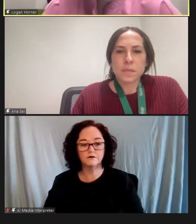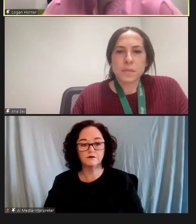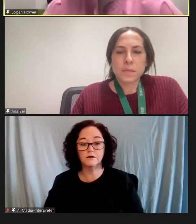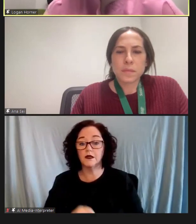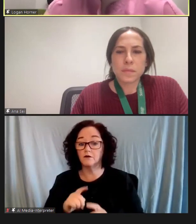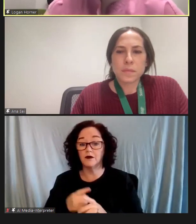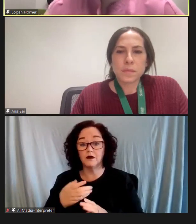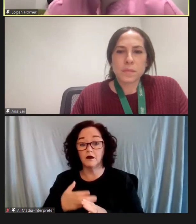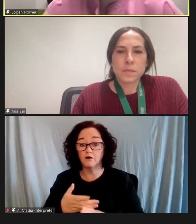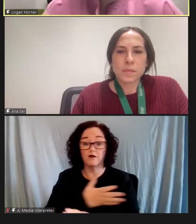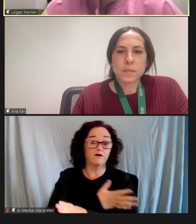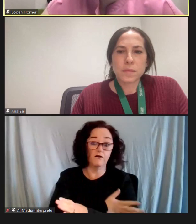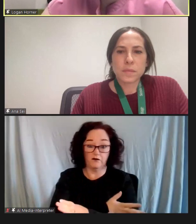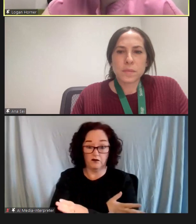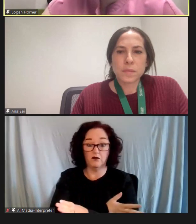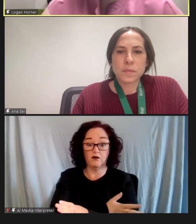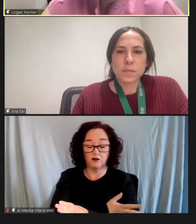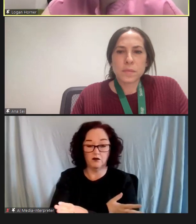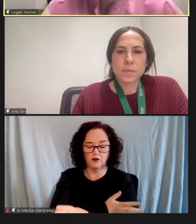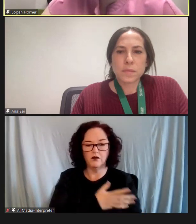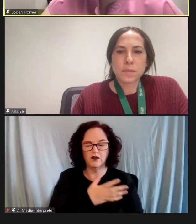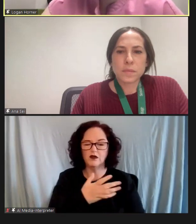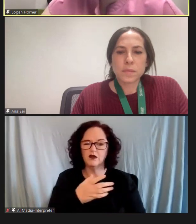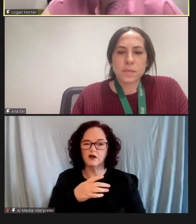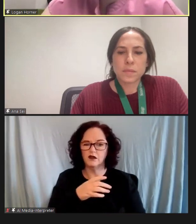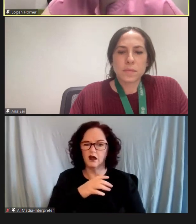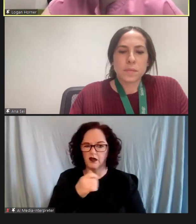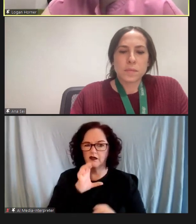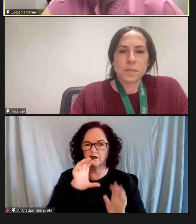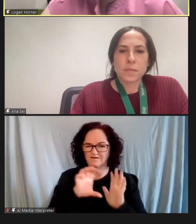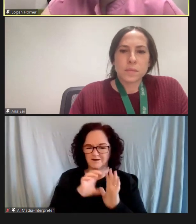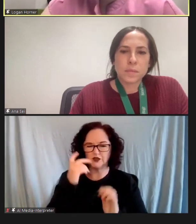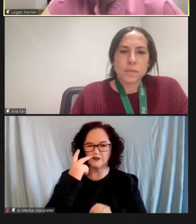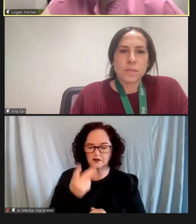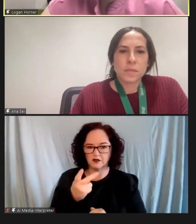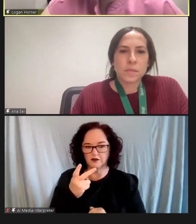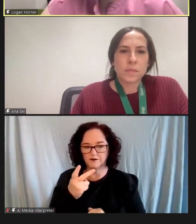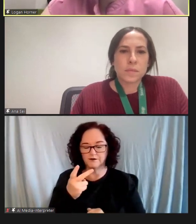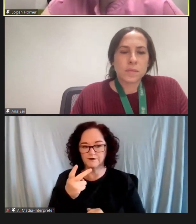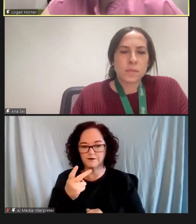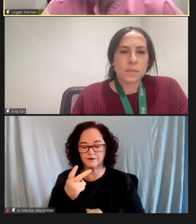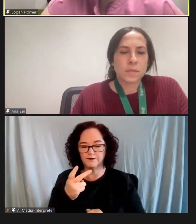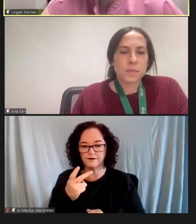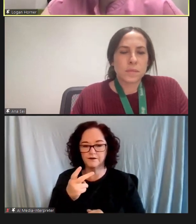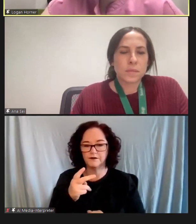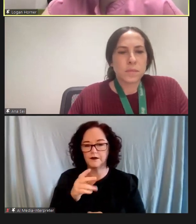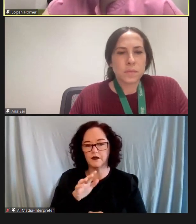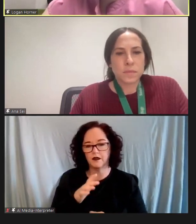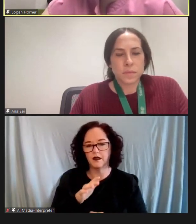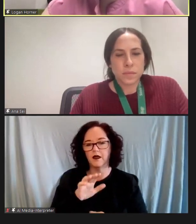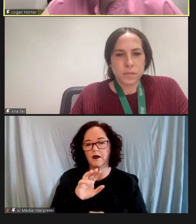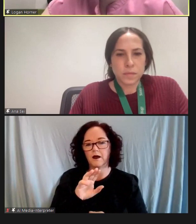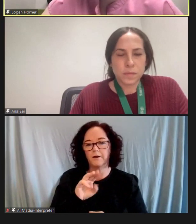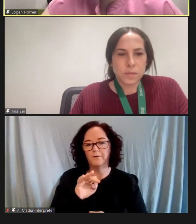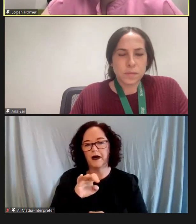their benefit was more around the mild